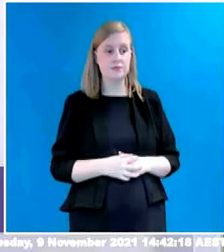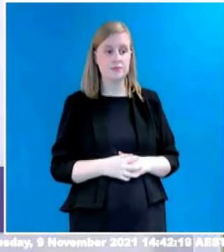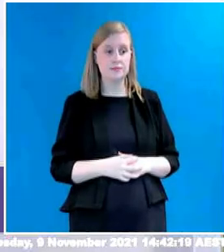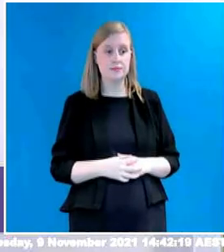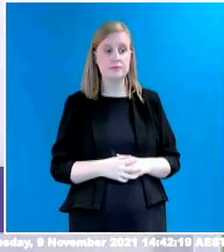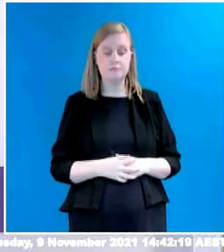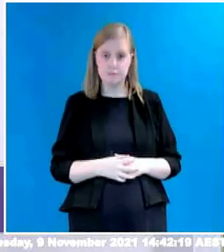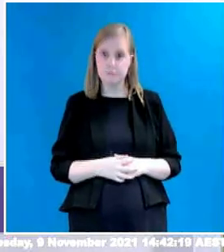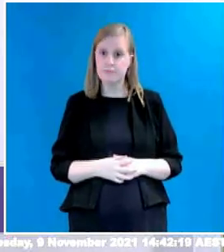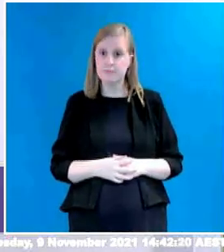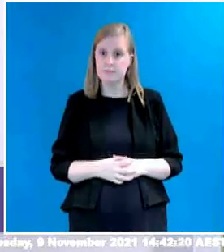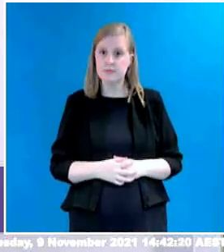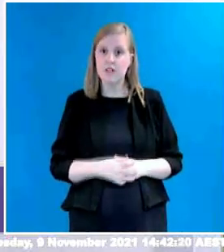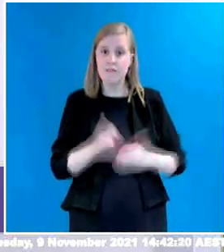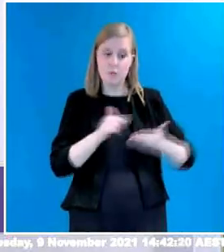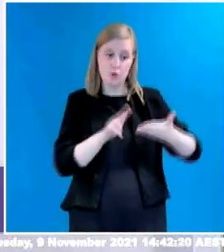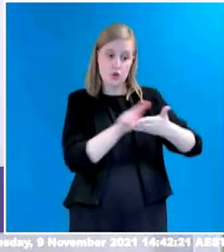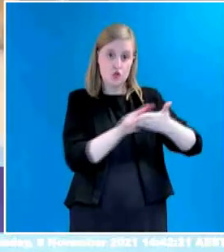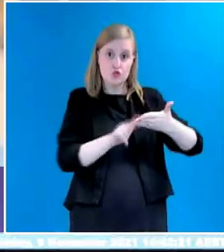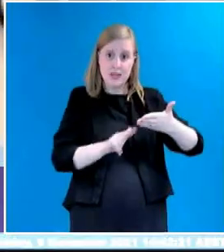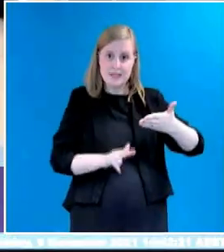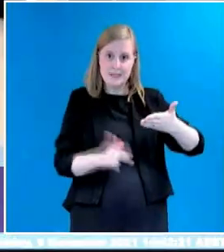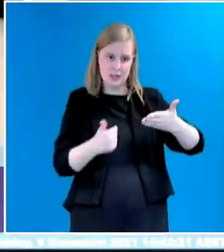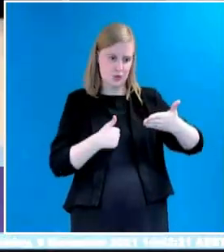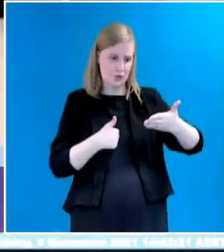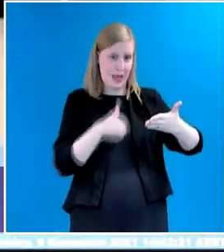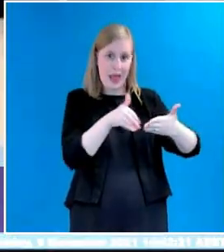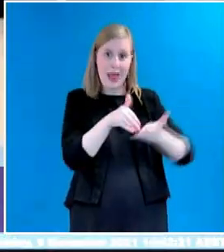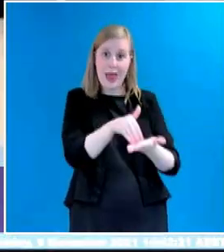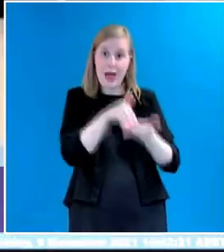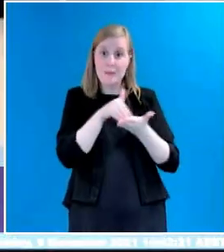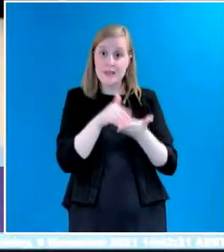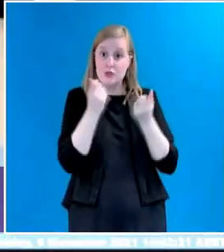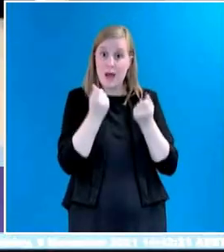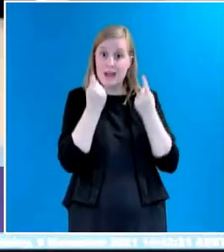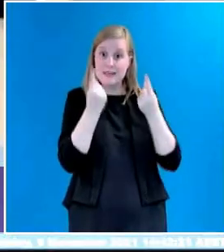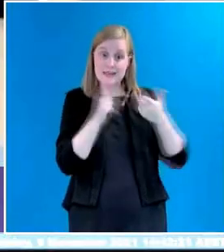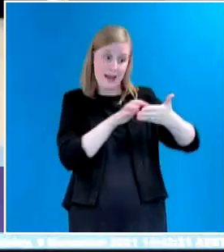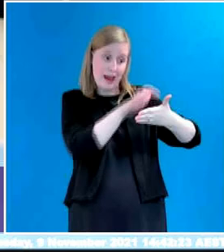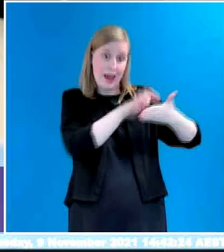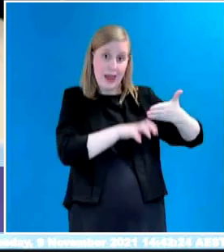look at those comments, so they would form part of our advice and we would